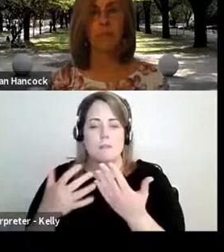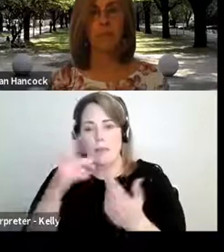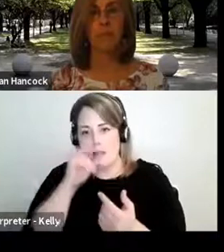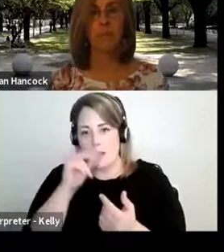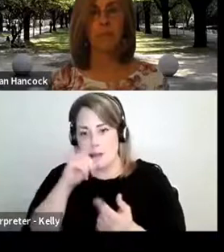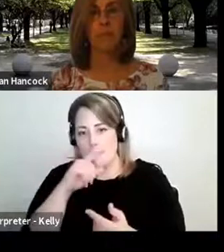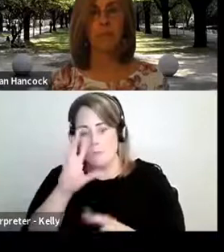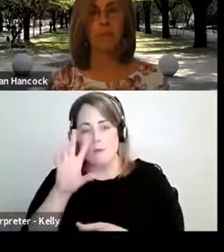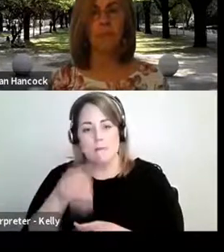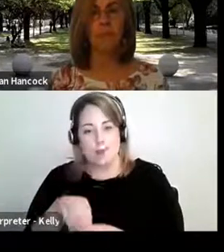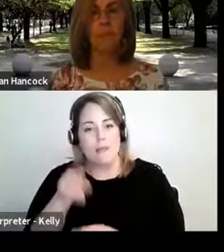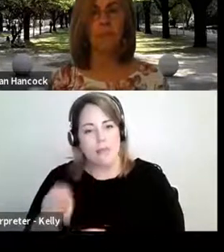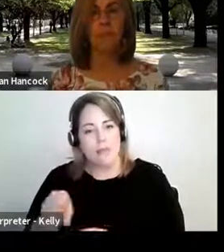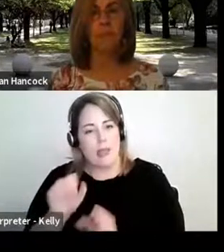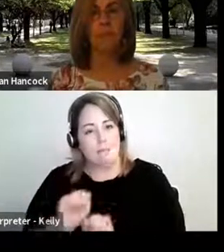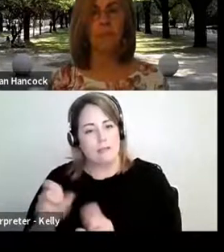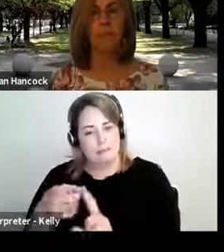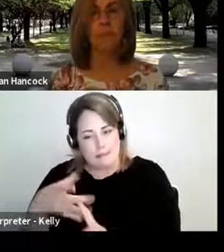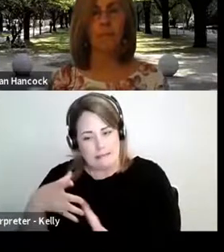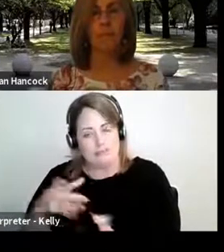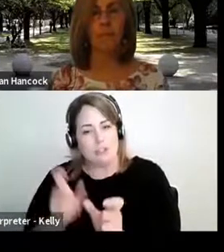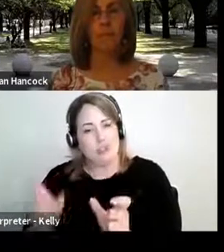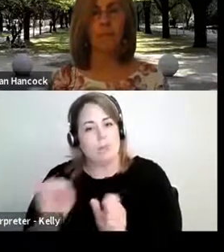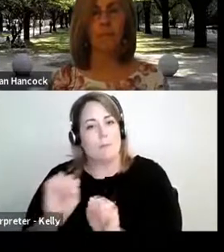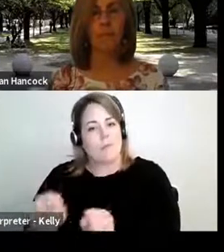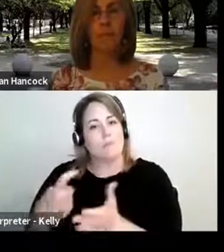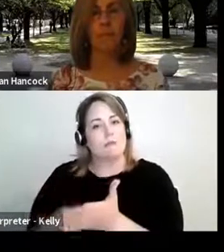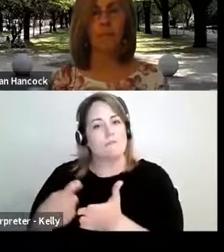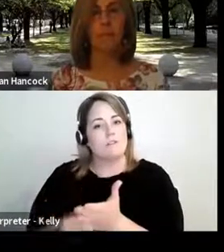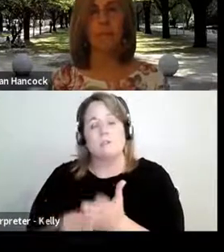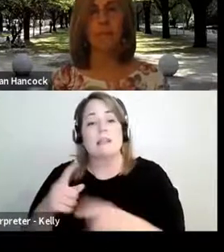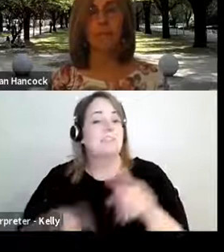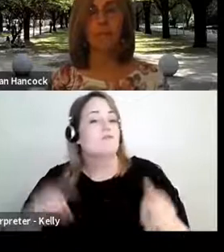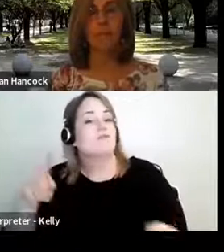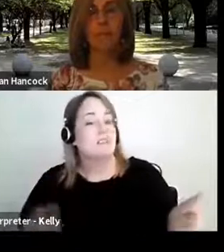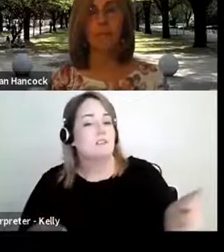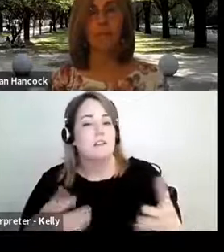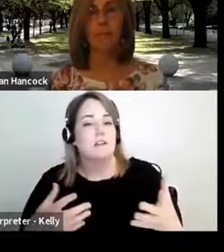do prefer specific terms and they're all different and they can include things like,